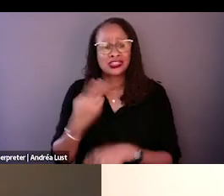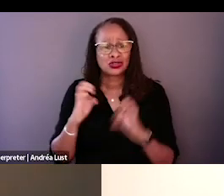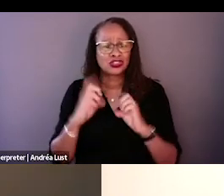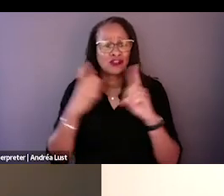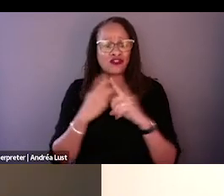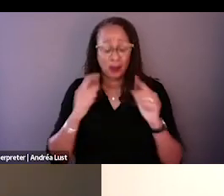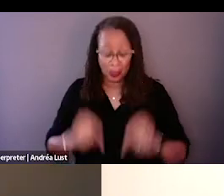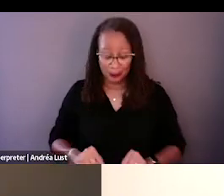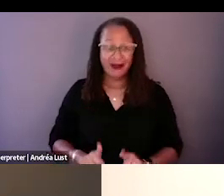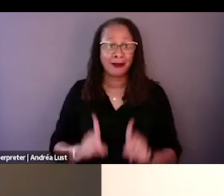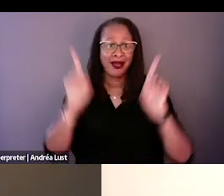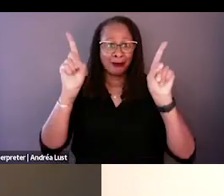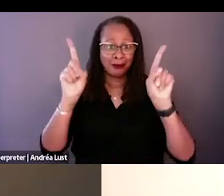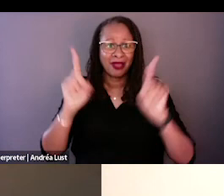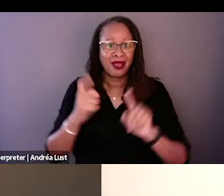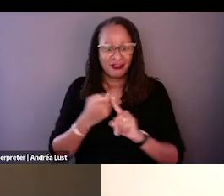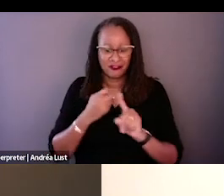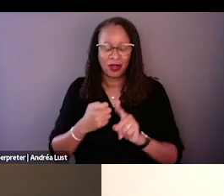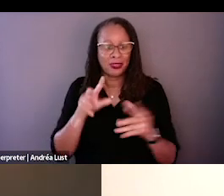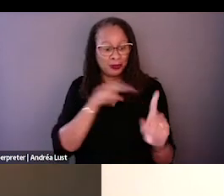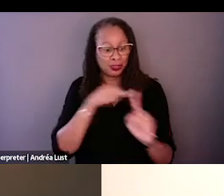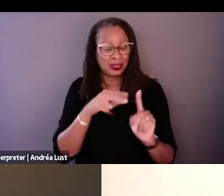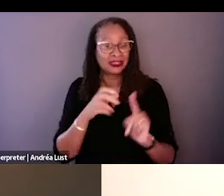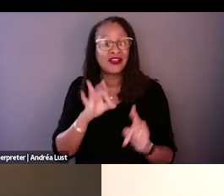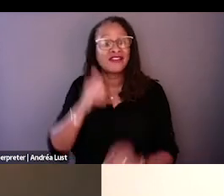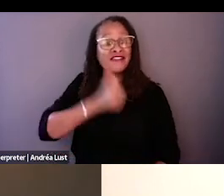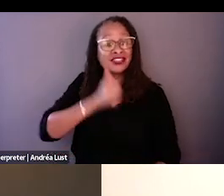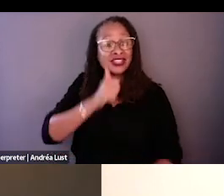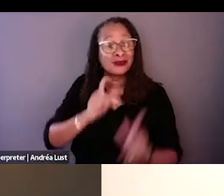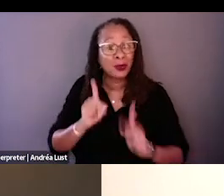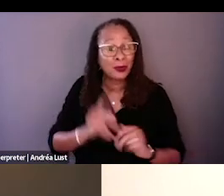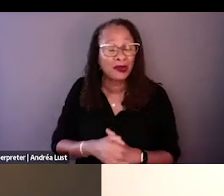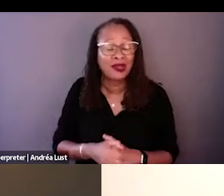Does it make you want to make others? Do you have another project in the works?